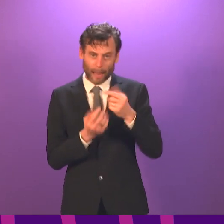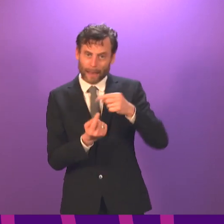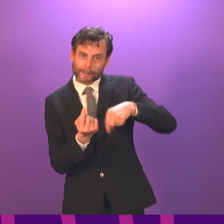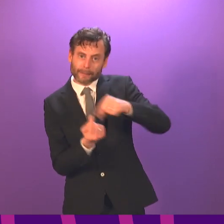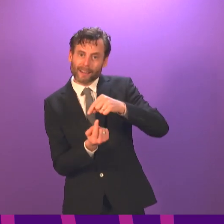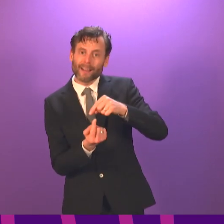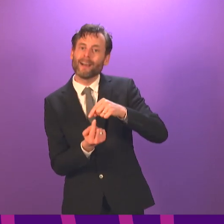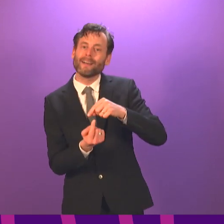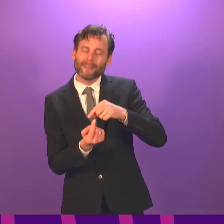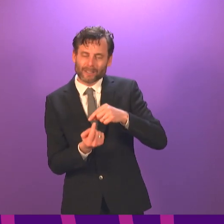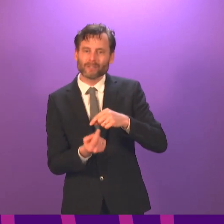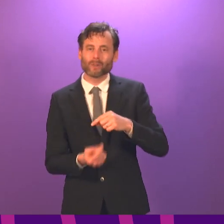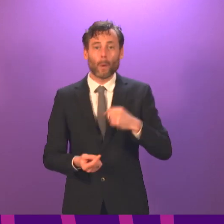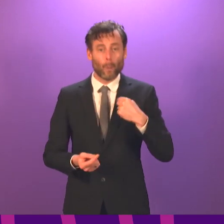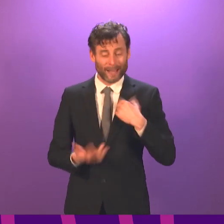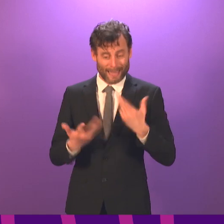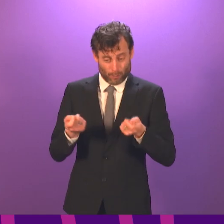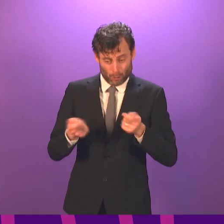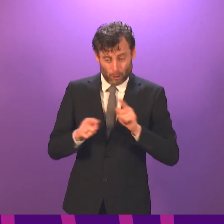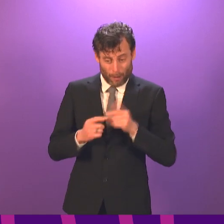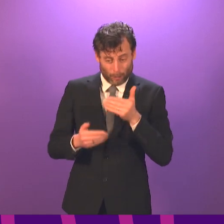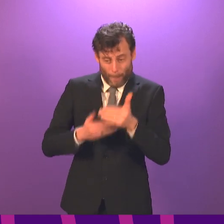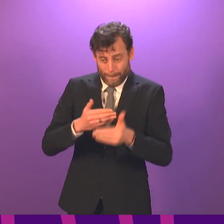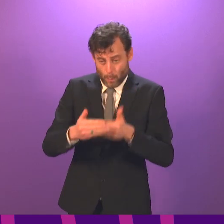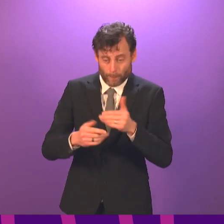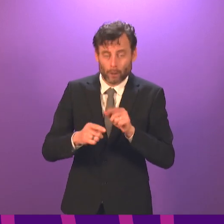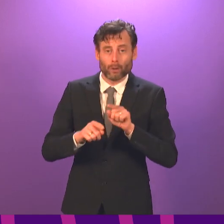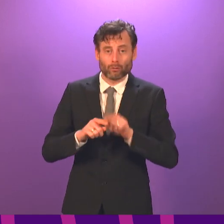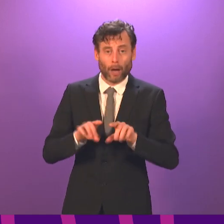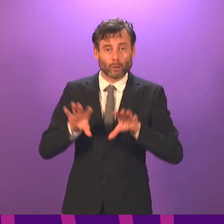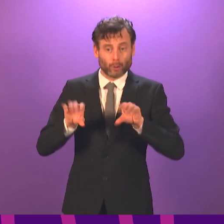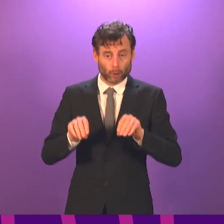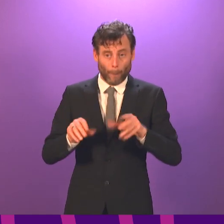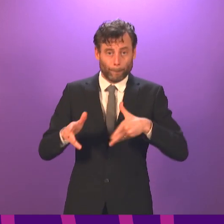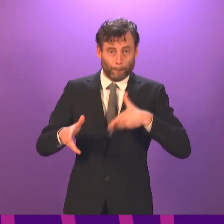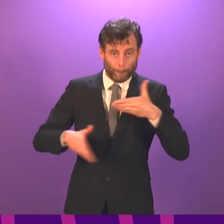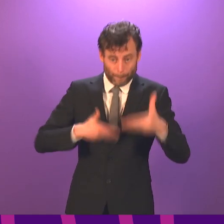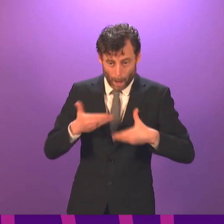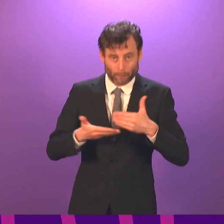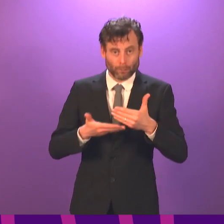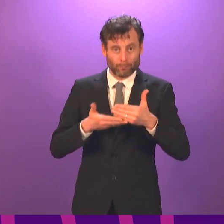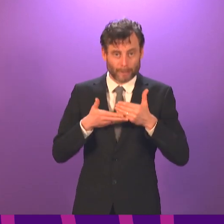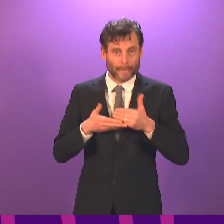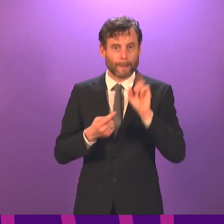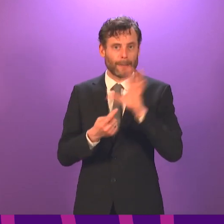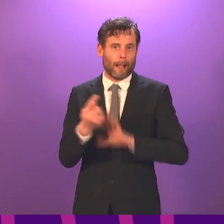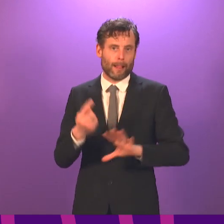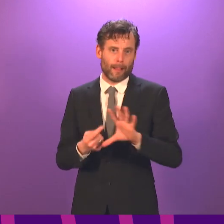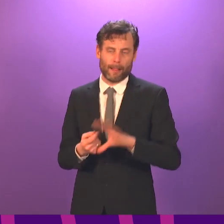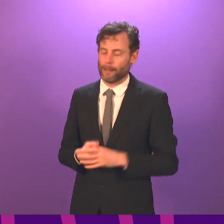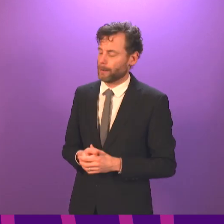to get through this with transmission in situations of vulnerability as limited as it can be.